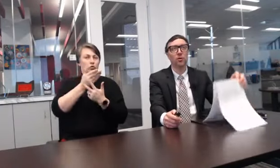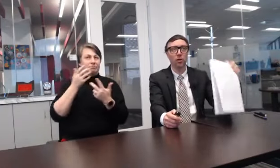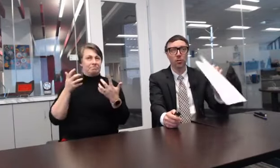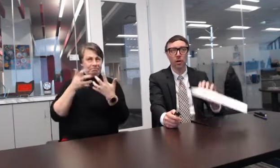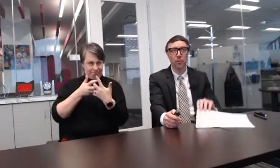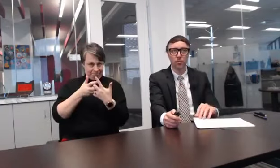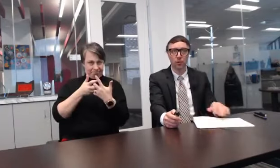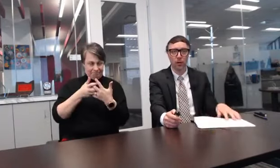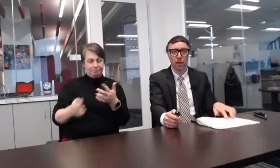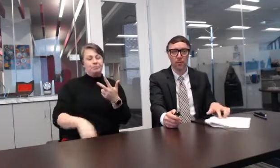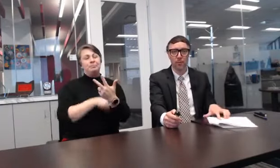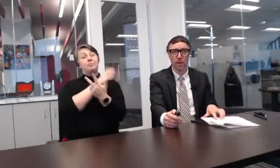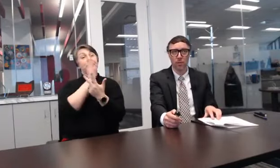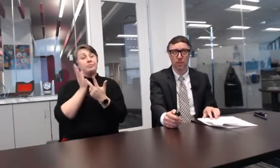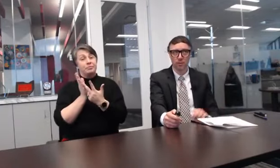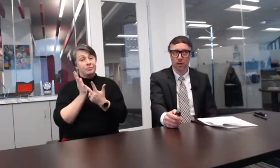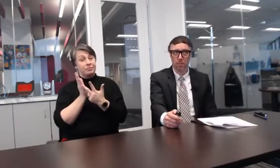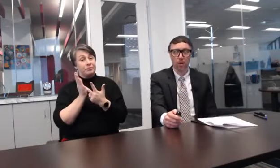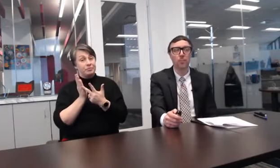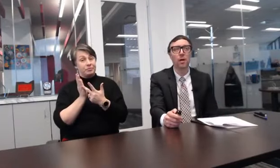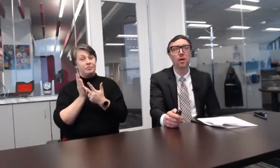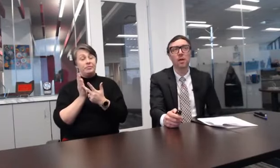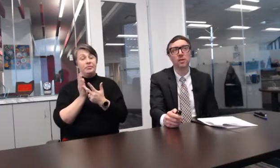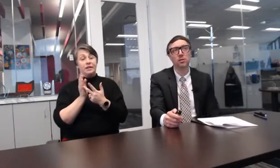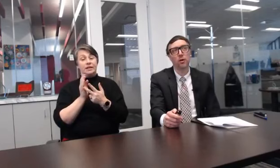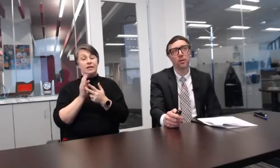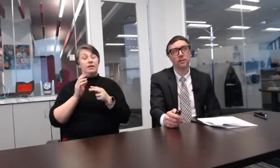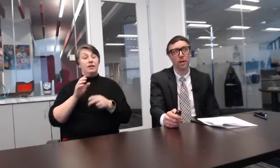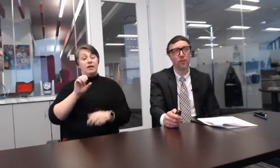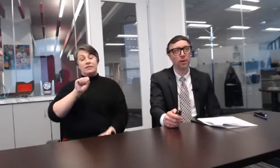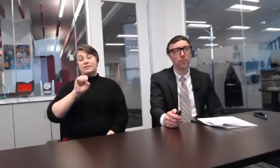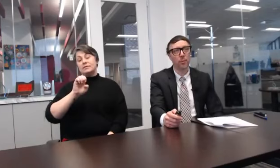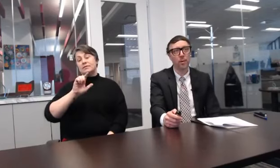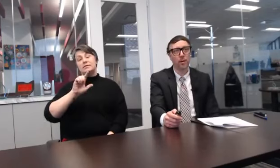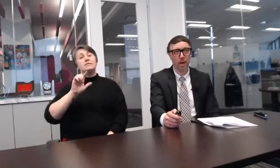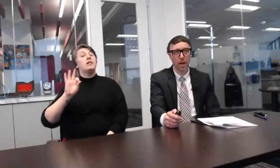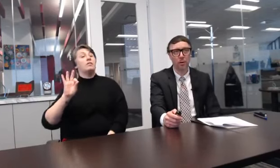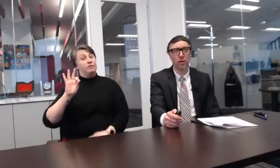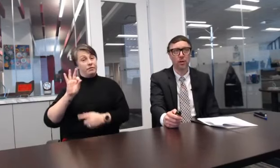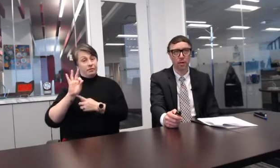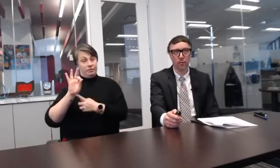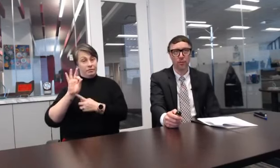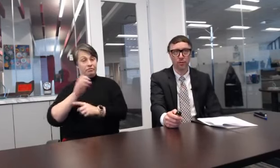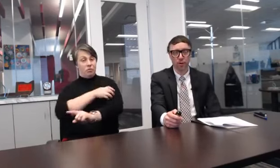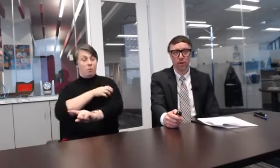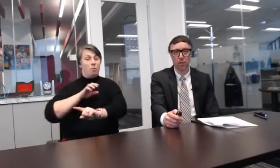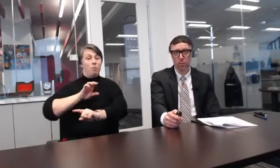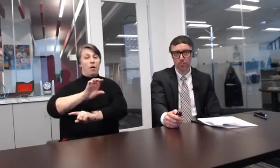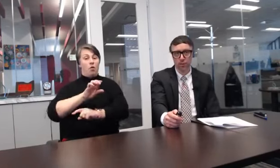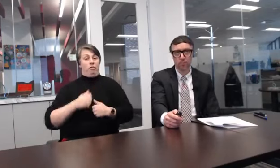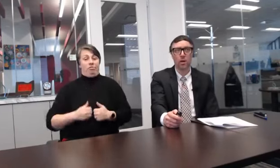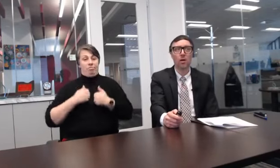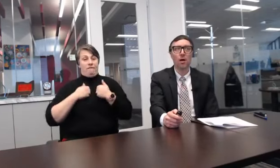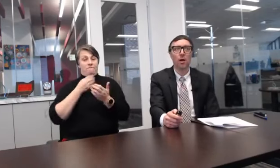So the third waiver program that I want to talk about is called the Self-Empowered Life Funding Waiver,